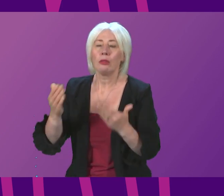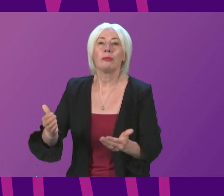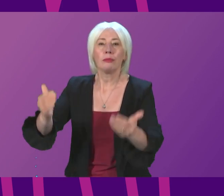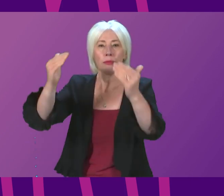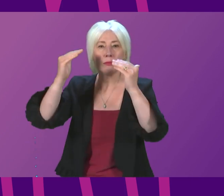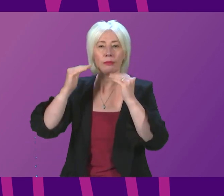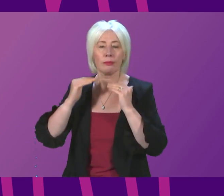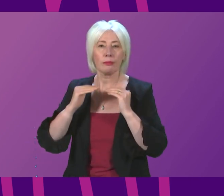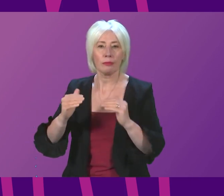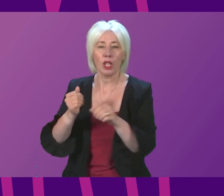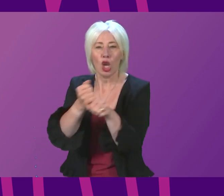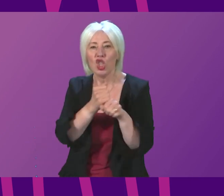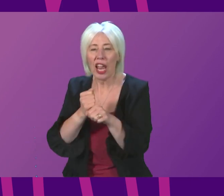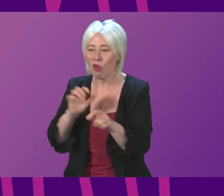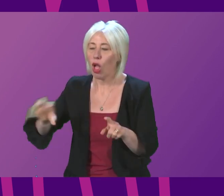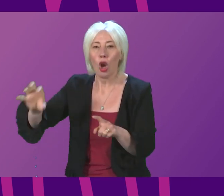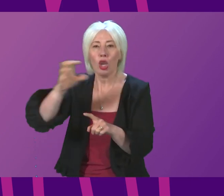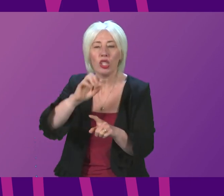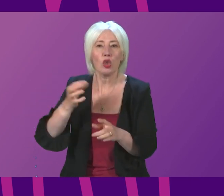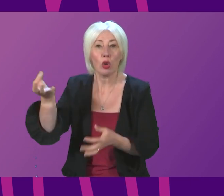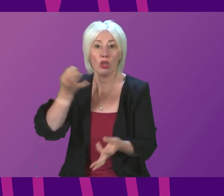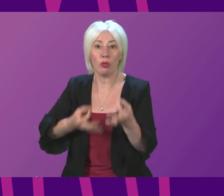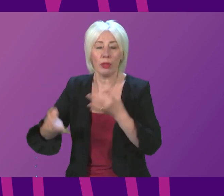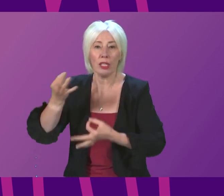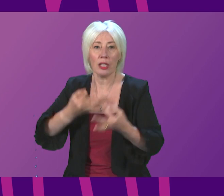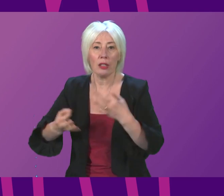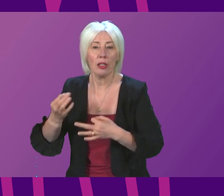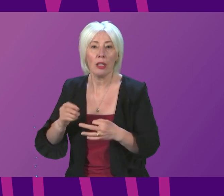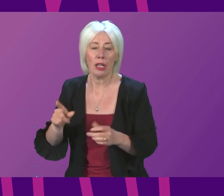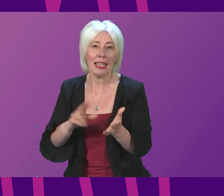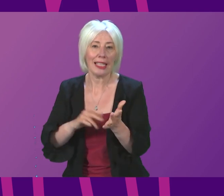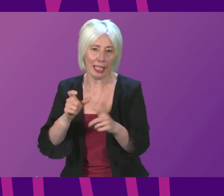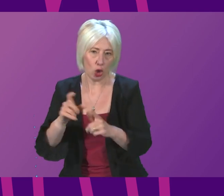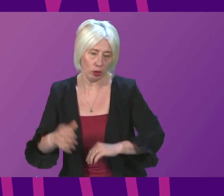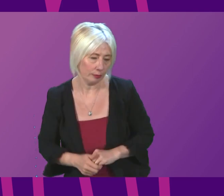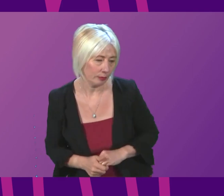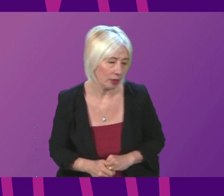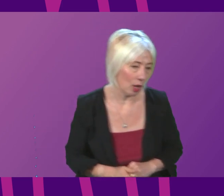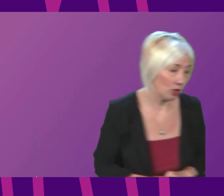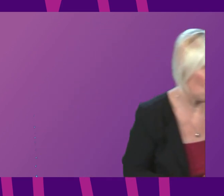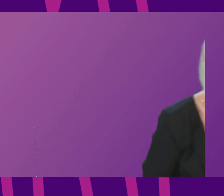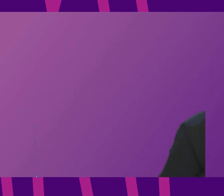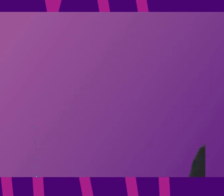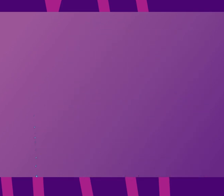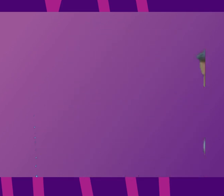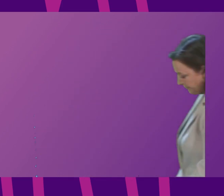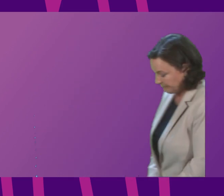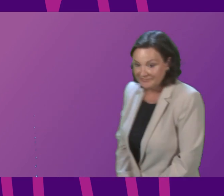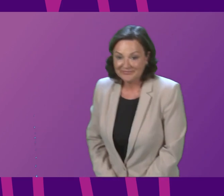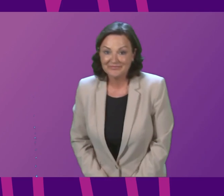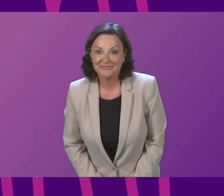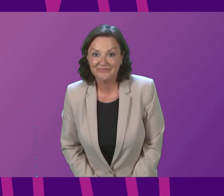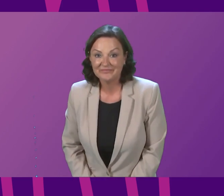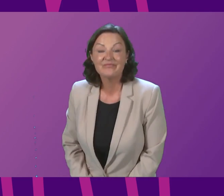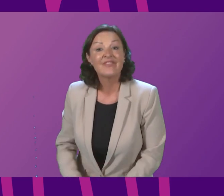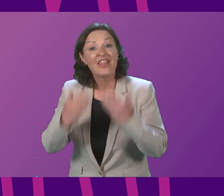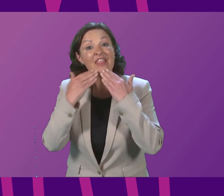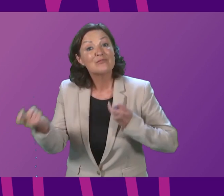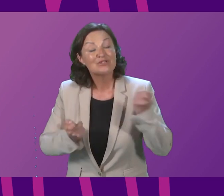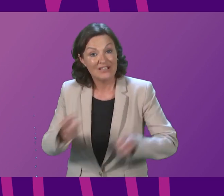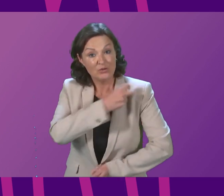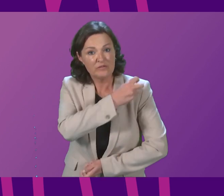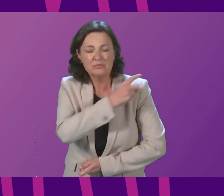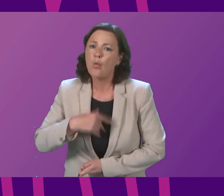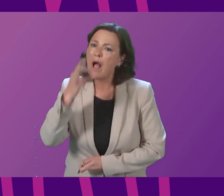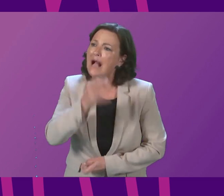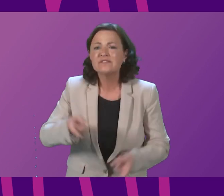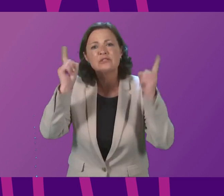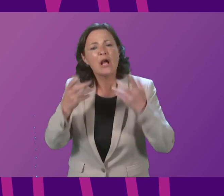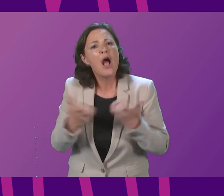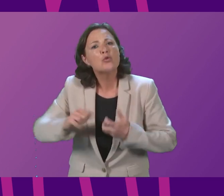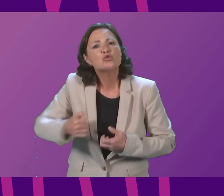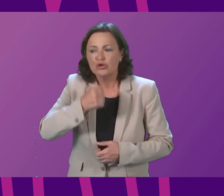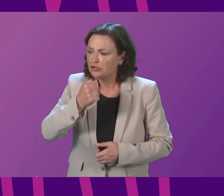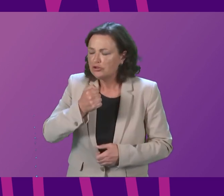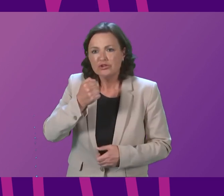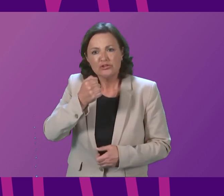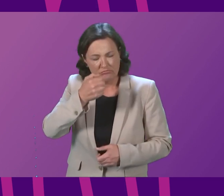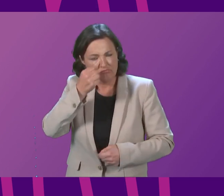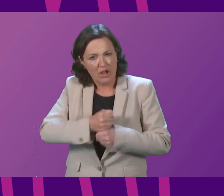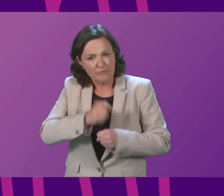How is the Scottish Government supporting Scottish breastfeeding week, and what steps